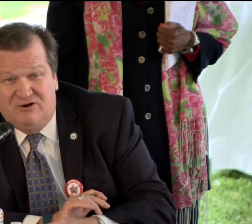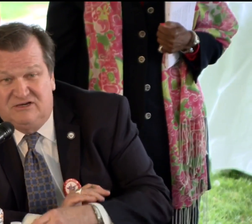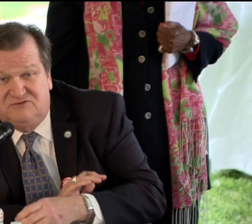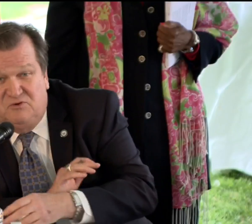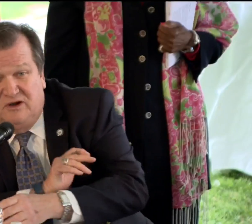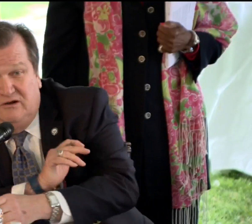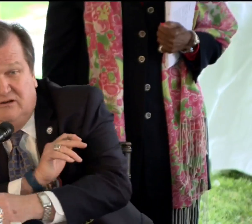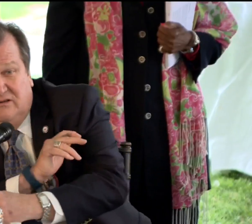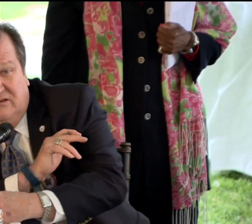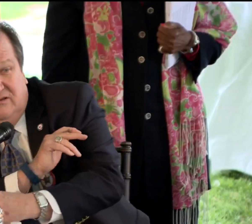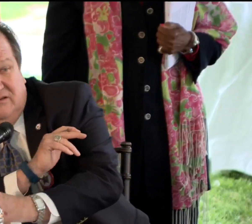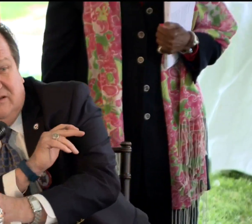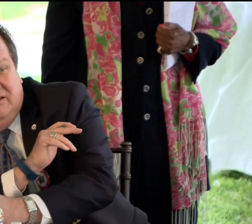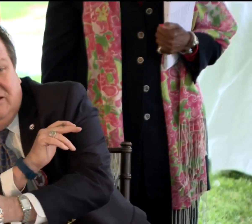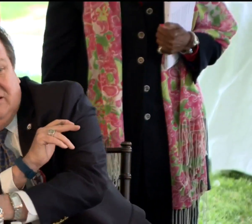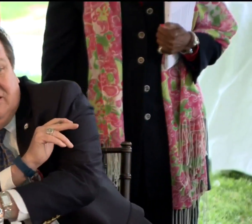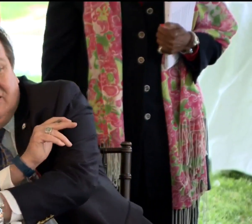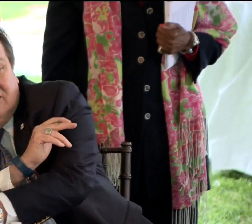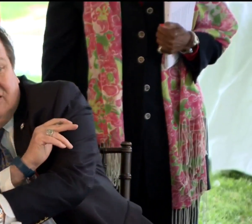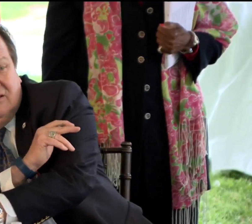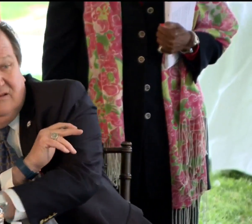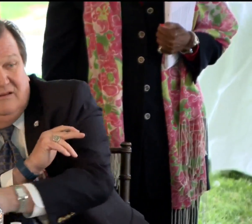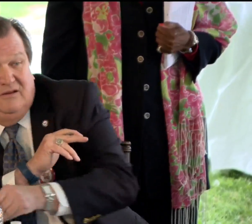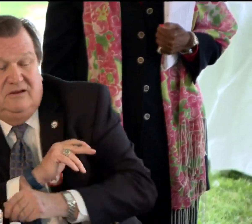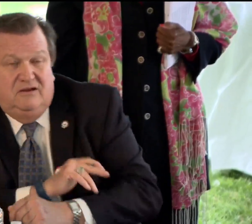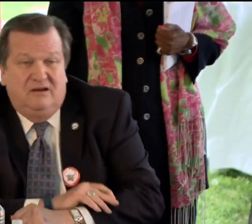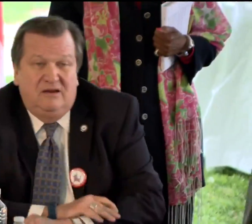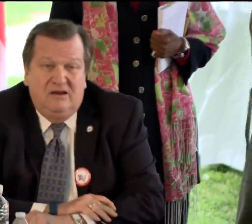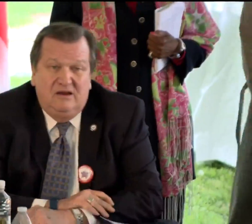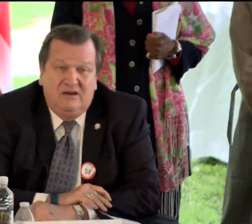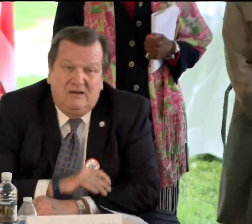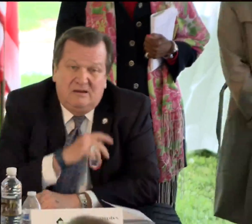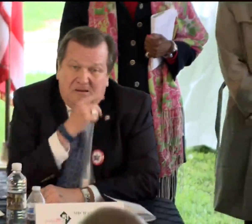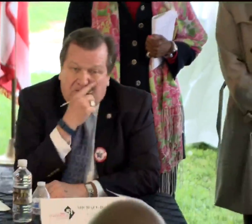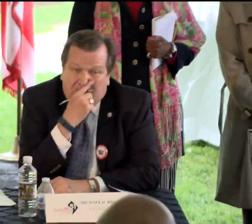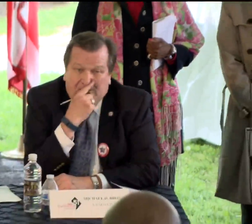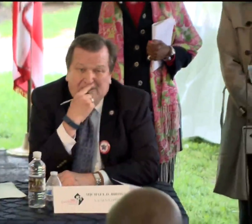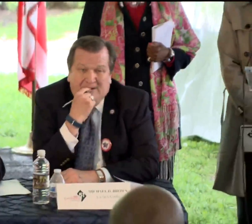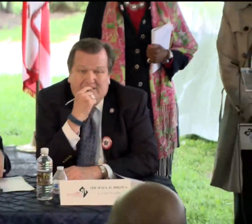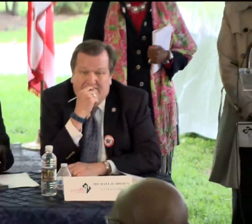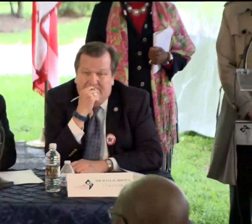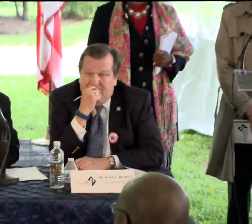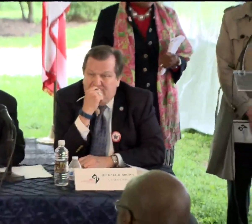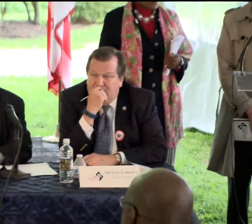COLUMBIA I WANT AN APPROPRIATE